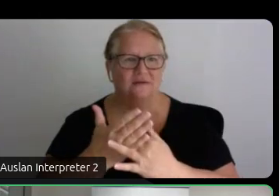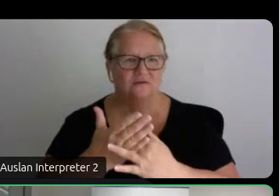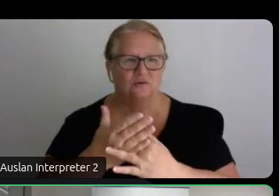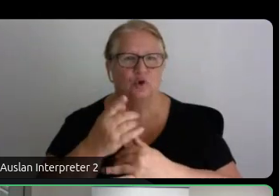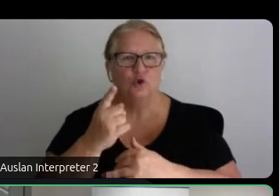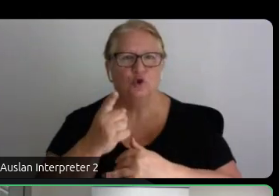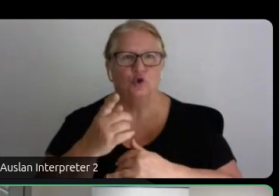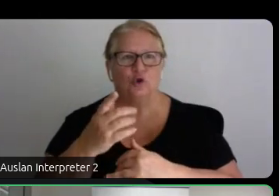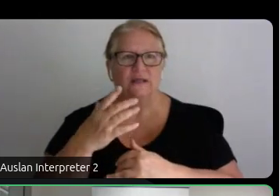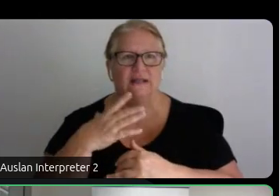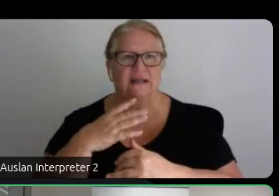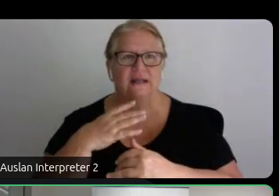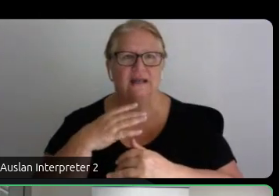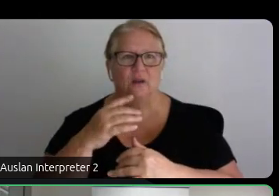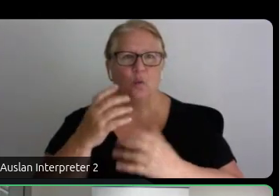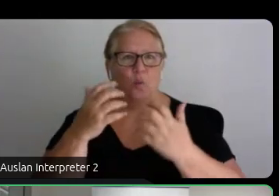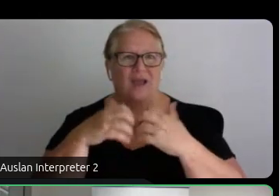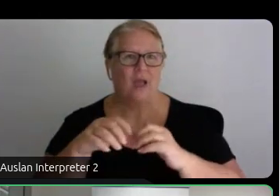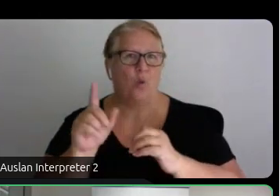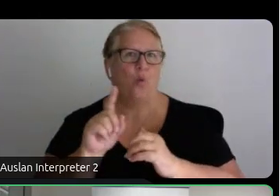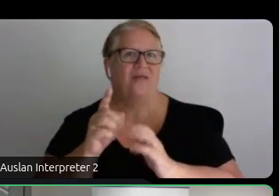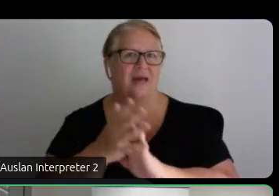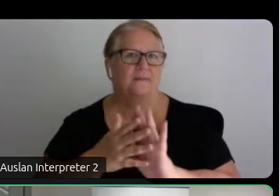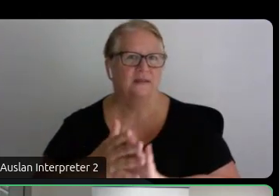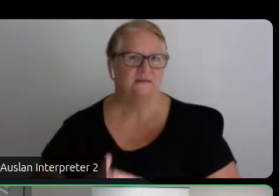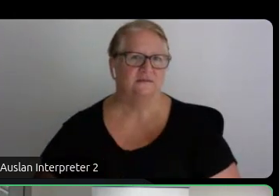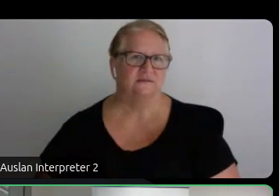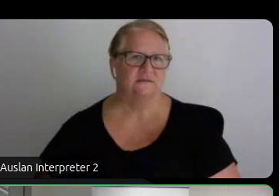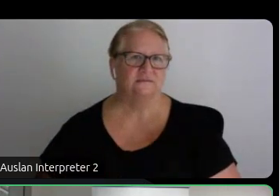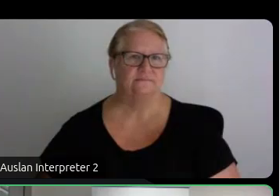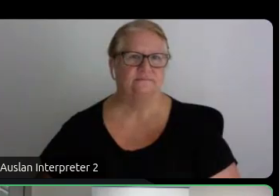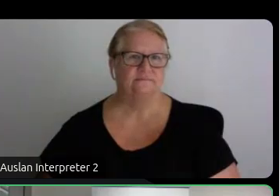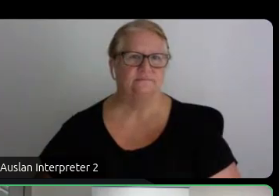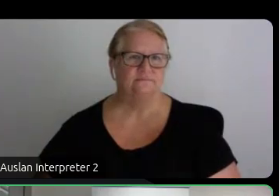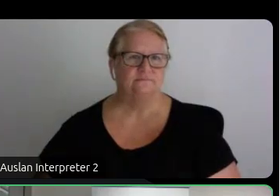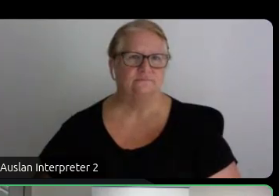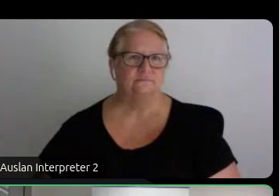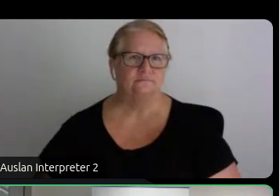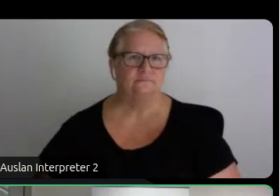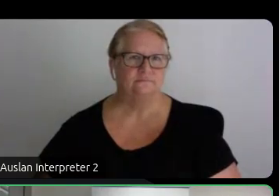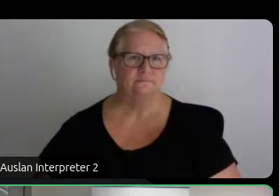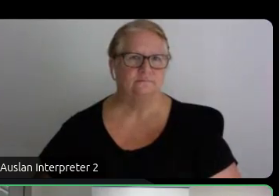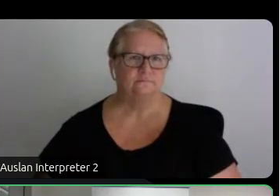identify what are the supports that that that are needed and how those would be beneficial for the